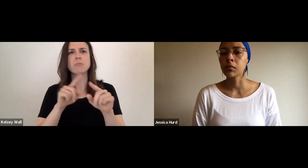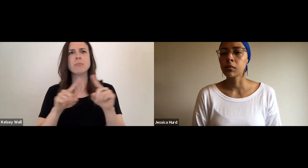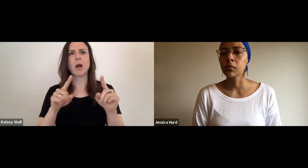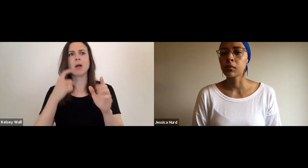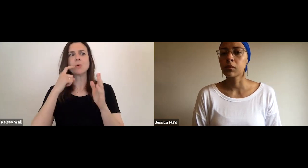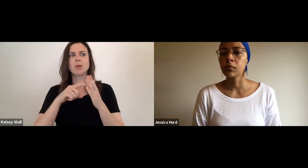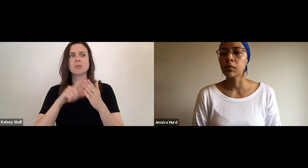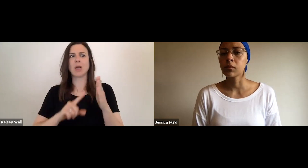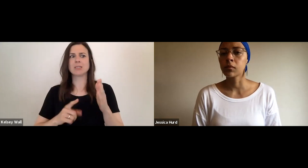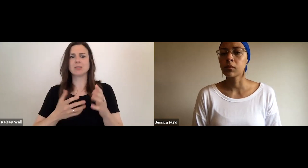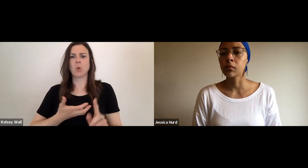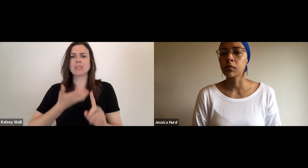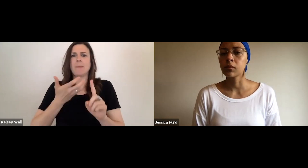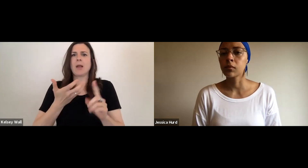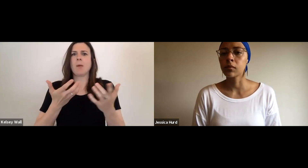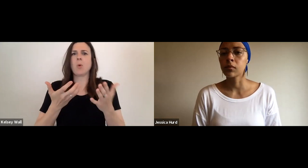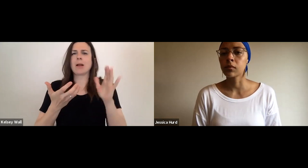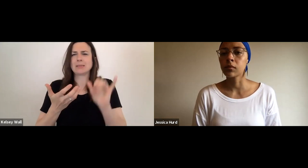Naming your emotions can be hard.